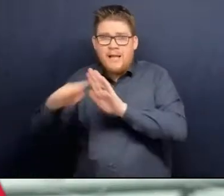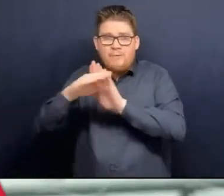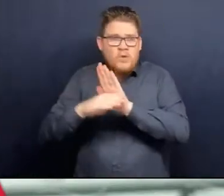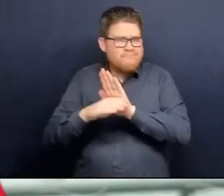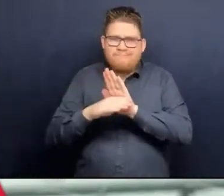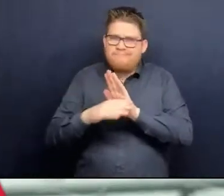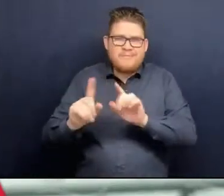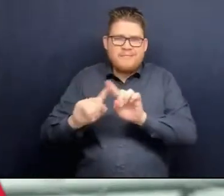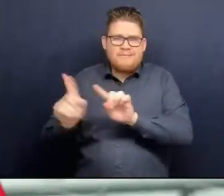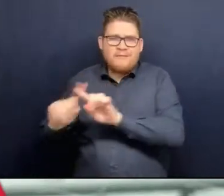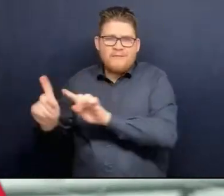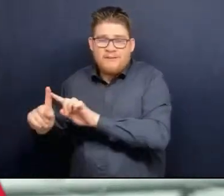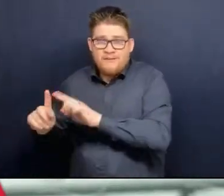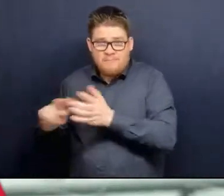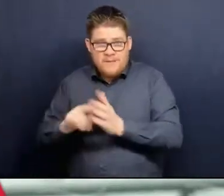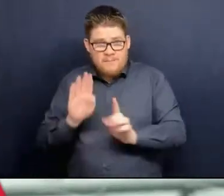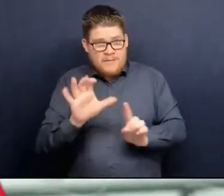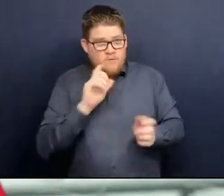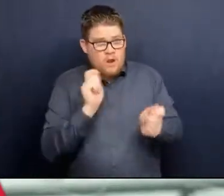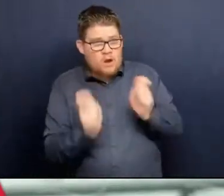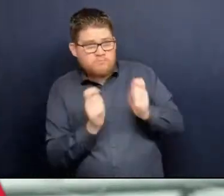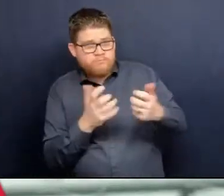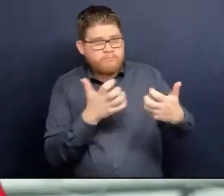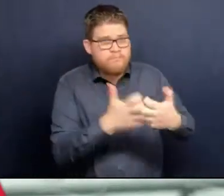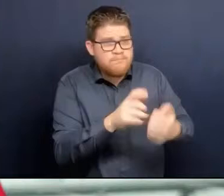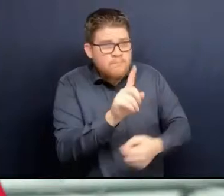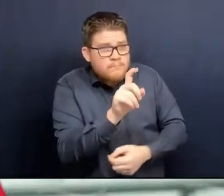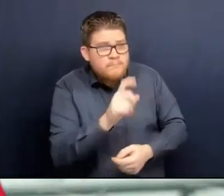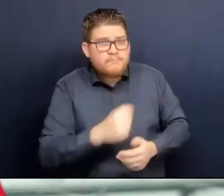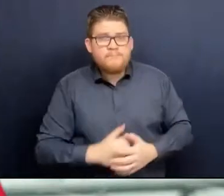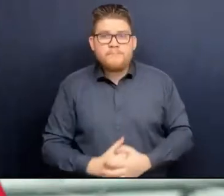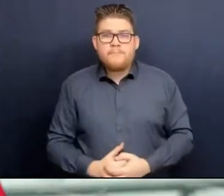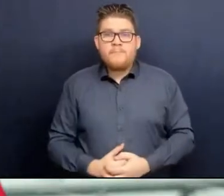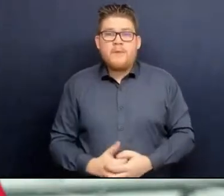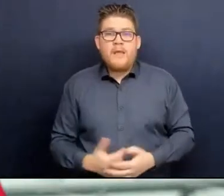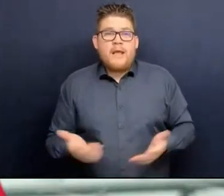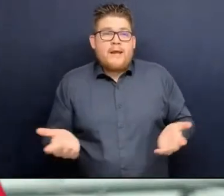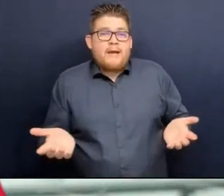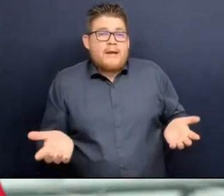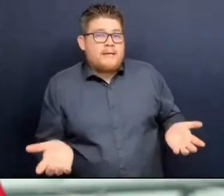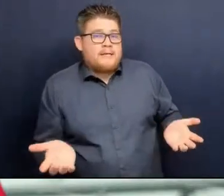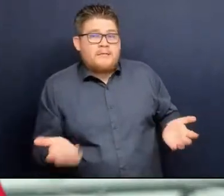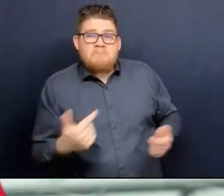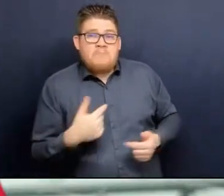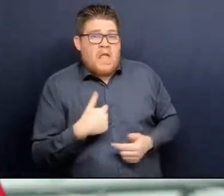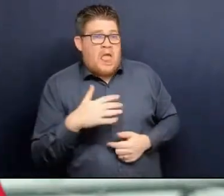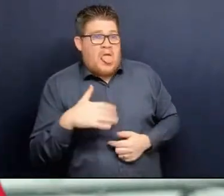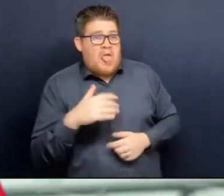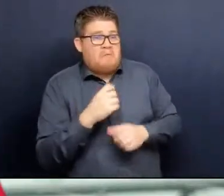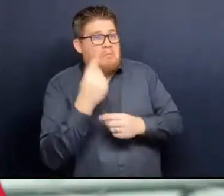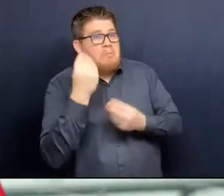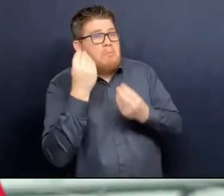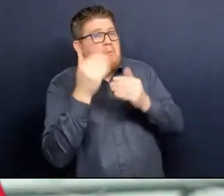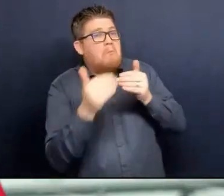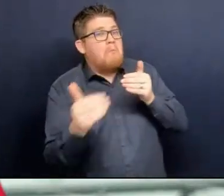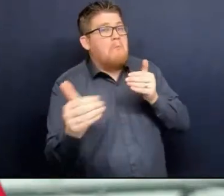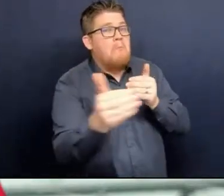actually hadn't thought about that. If you think about it right now. Saskatchewan is as my colleague in Saskatchewan